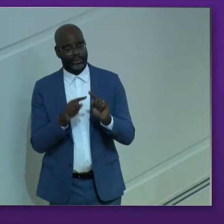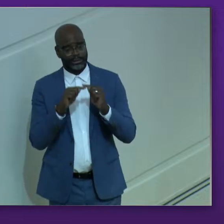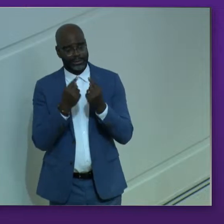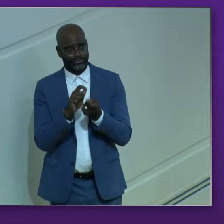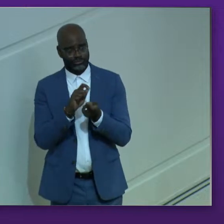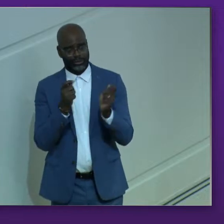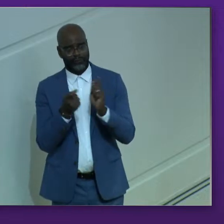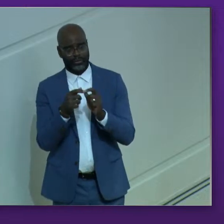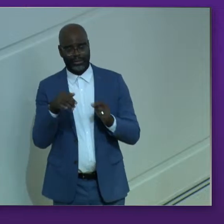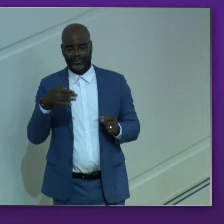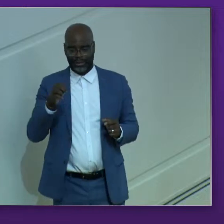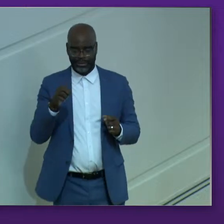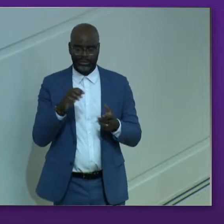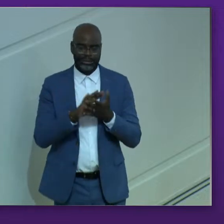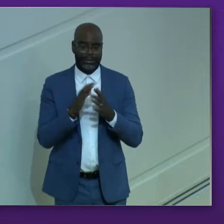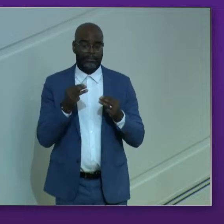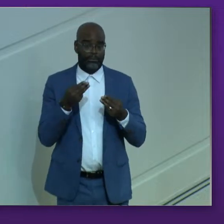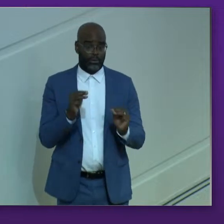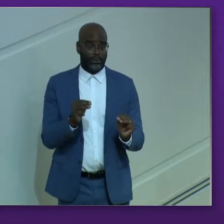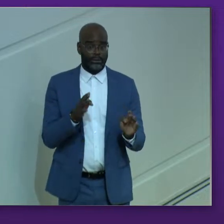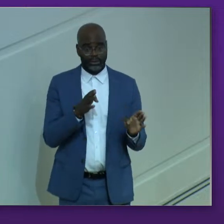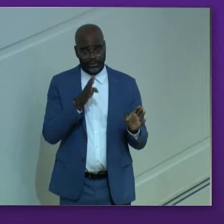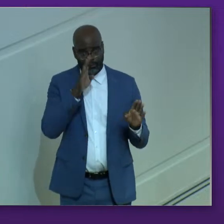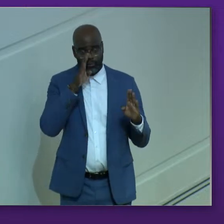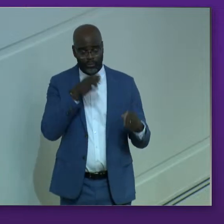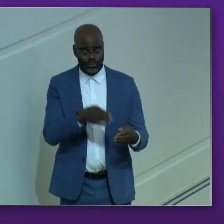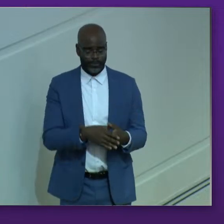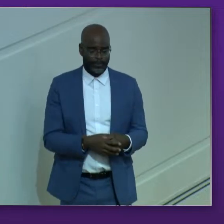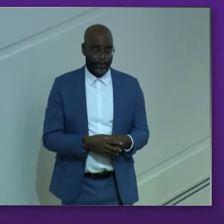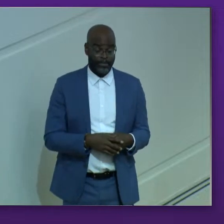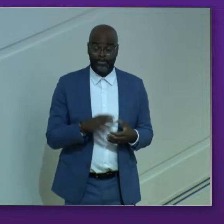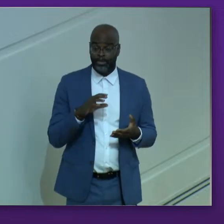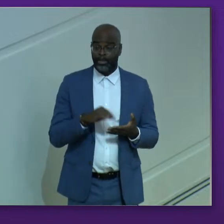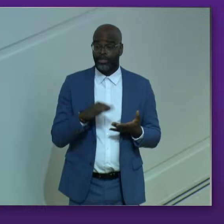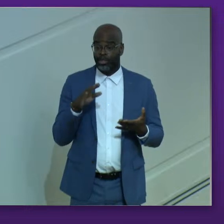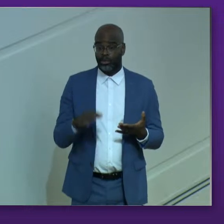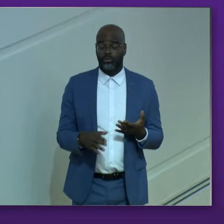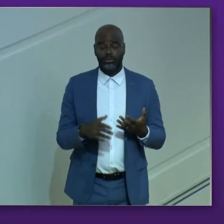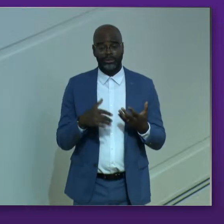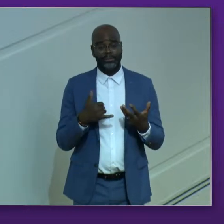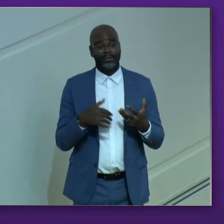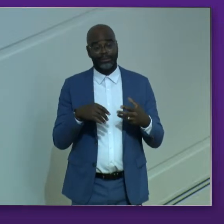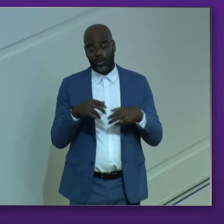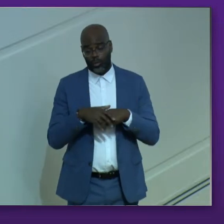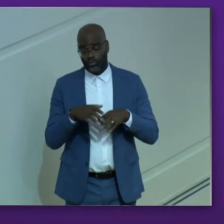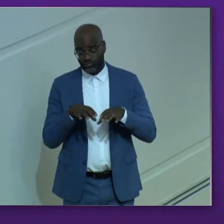WELCOMING SPACES PROJECT. THROUGH THE WELCOMING SPACES PROJECT LEARNING CENTERS ARE